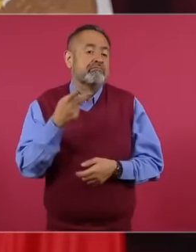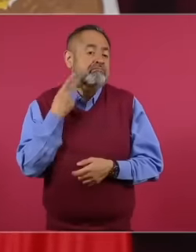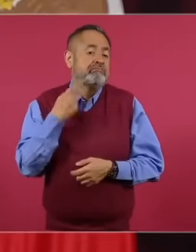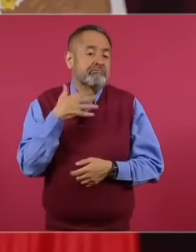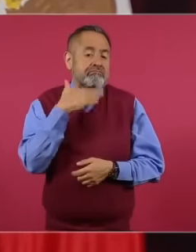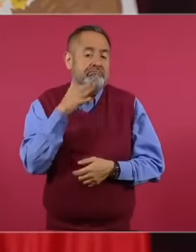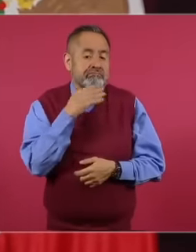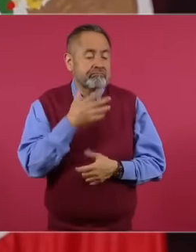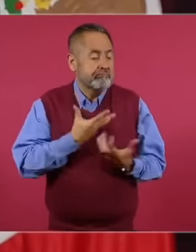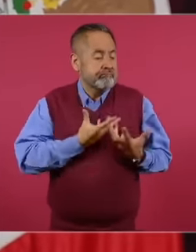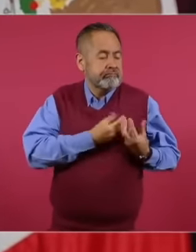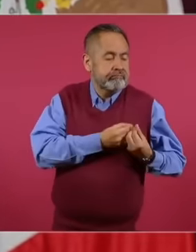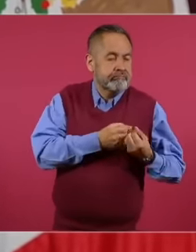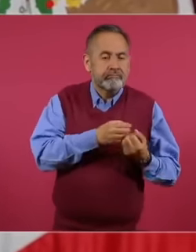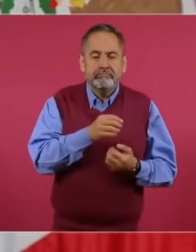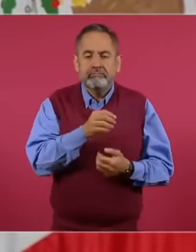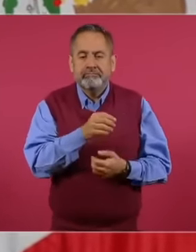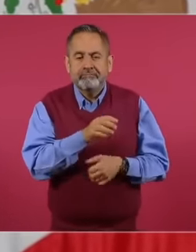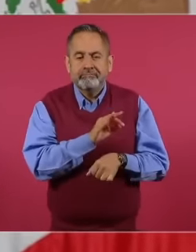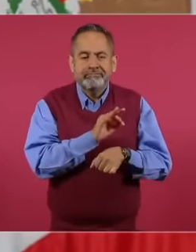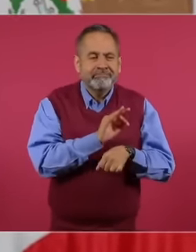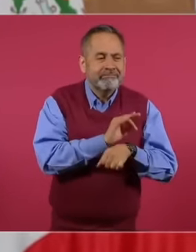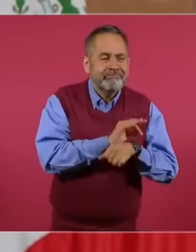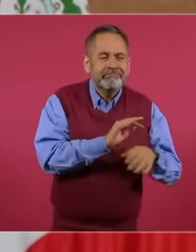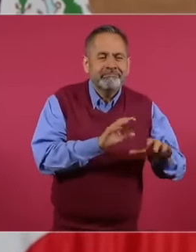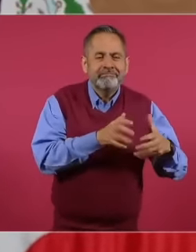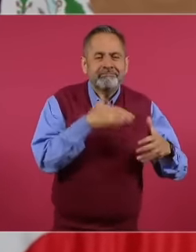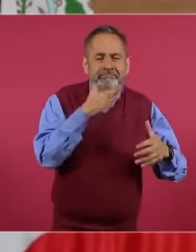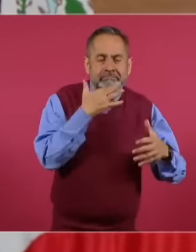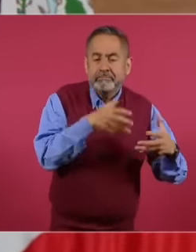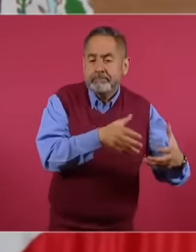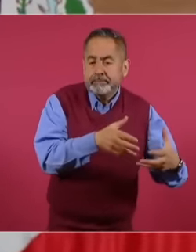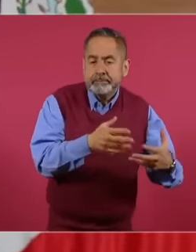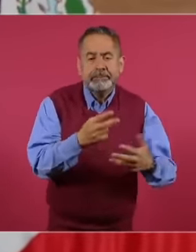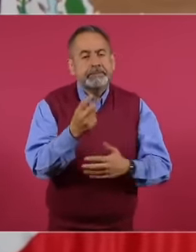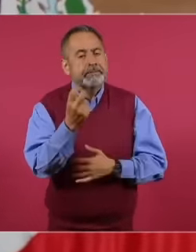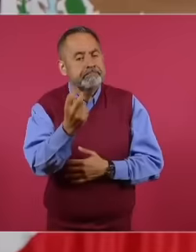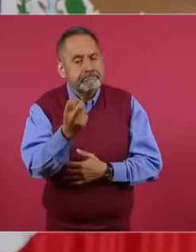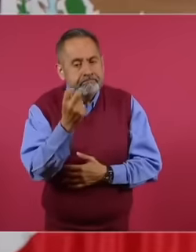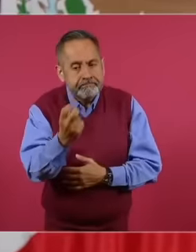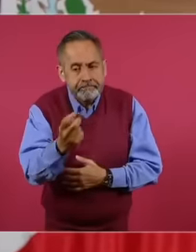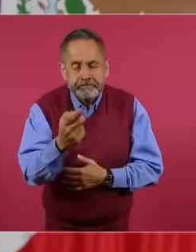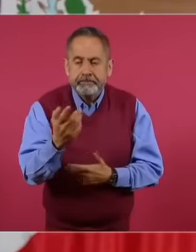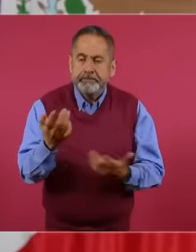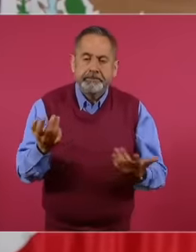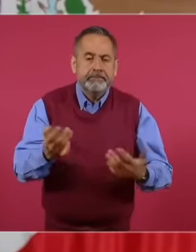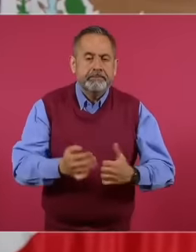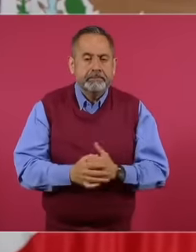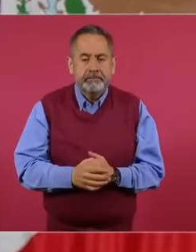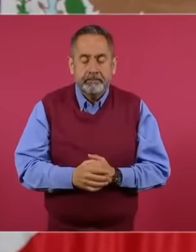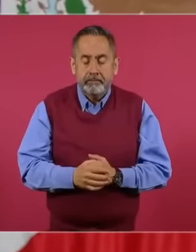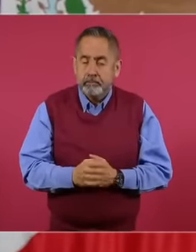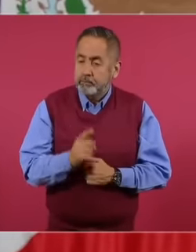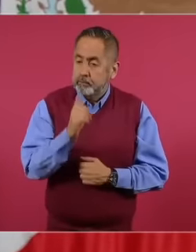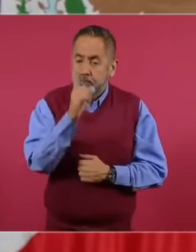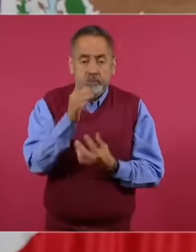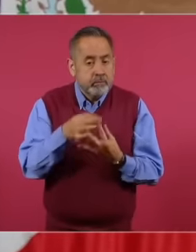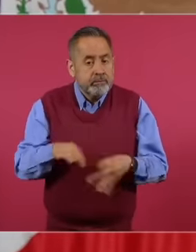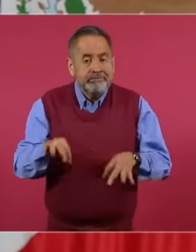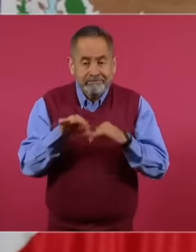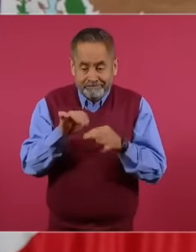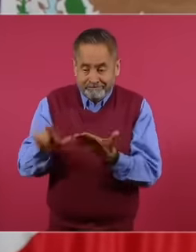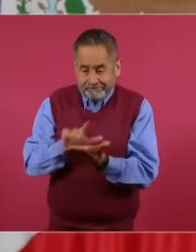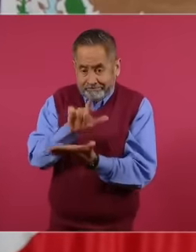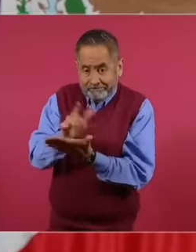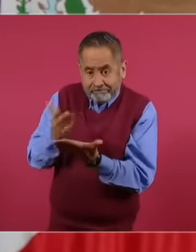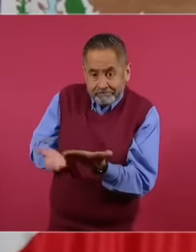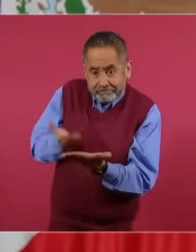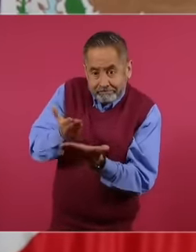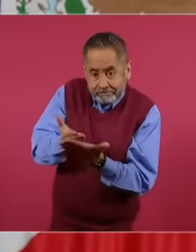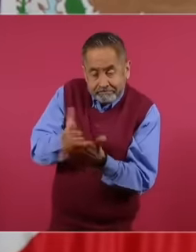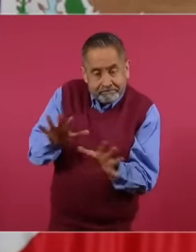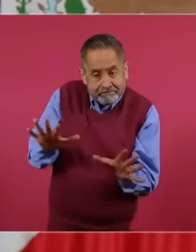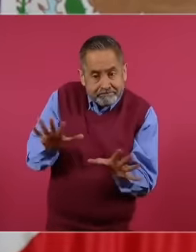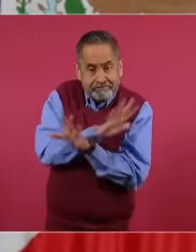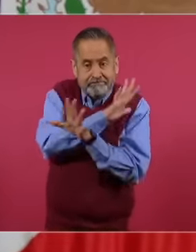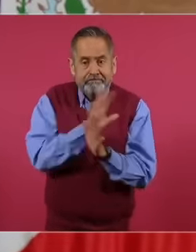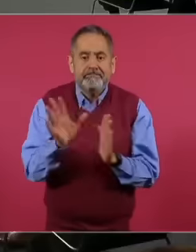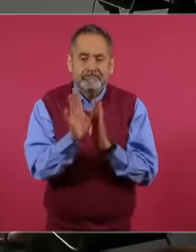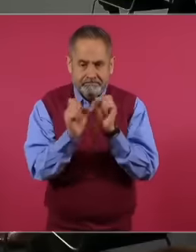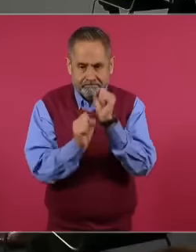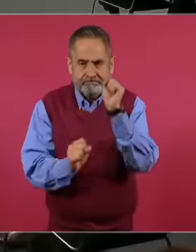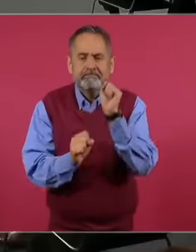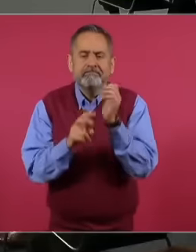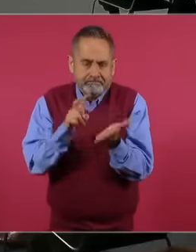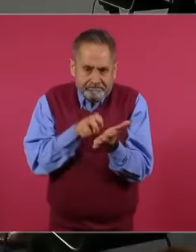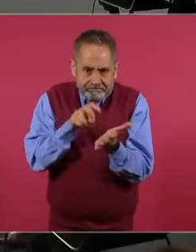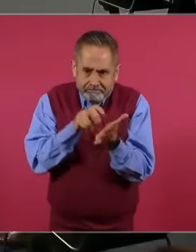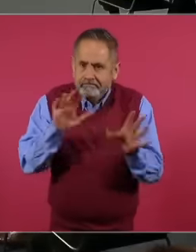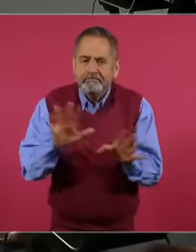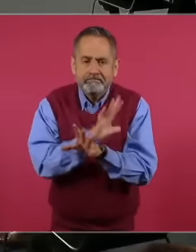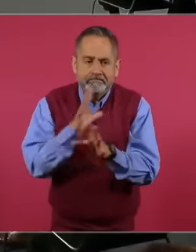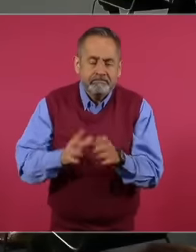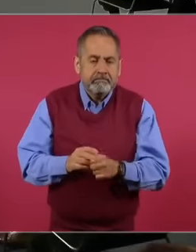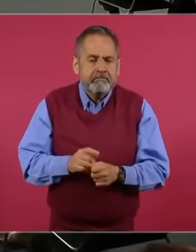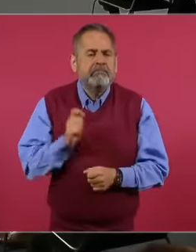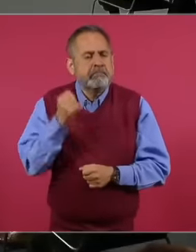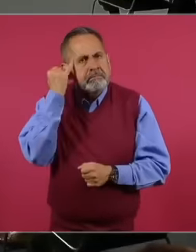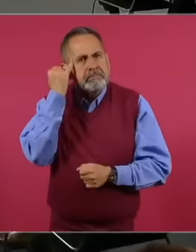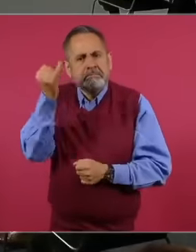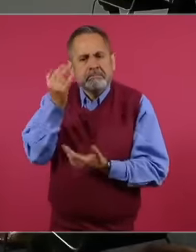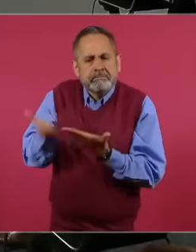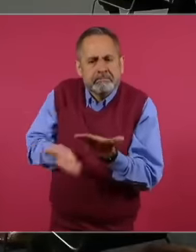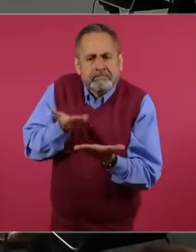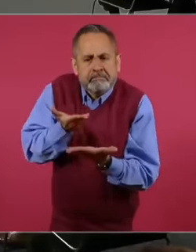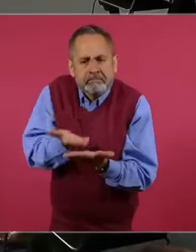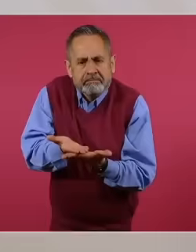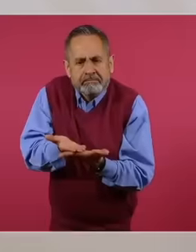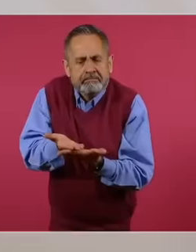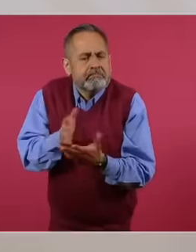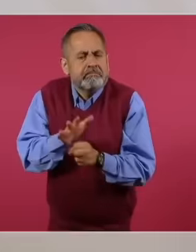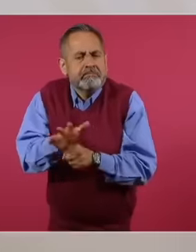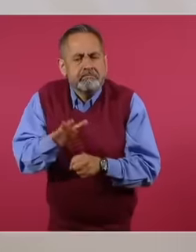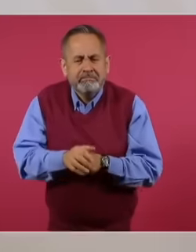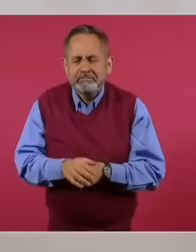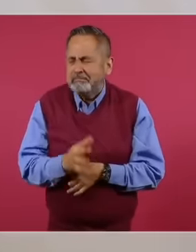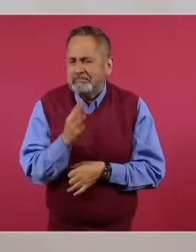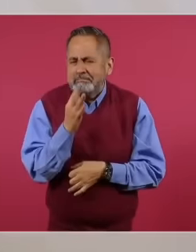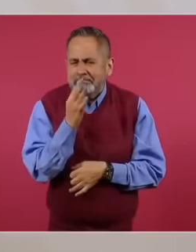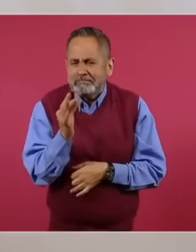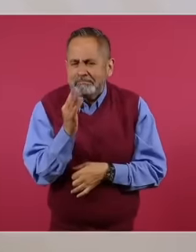judicial power, so that is why the reform is important and is proposed in a way very simple